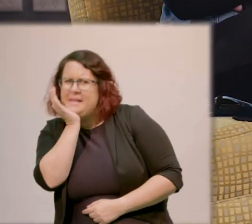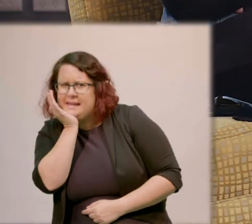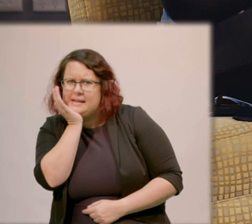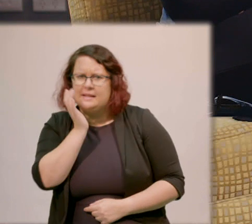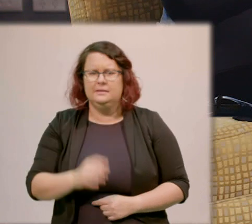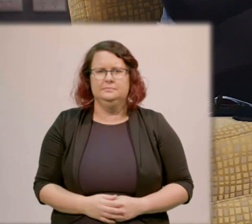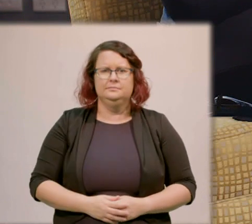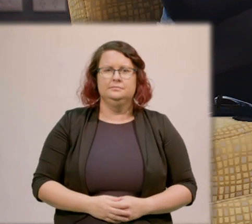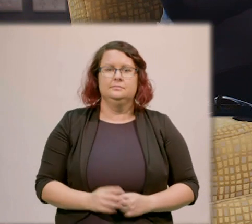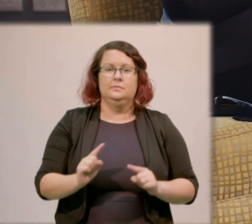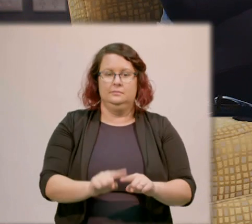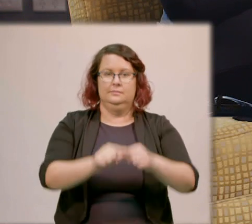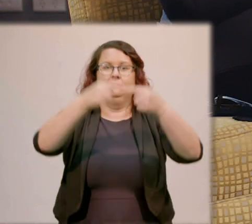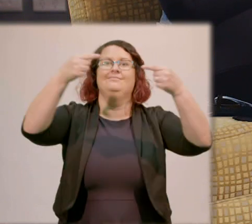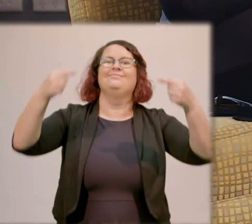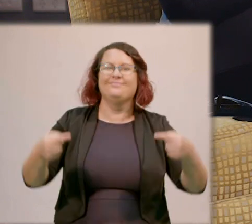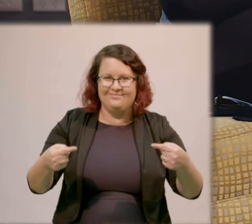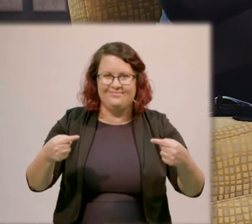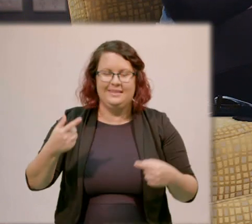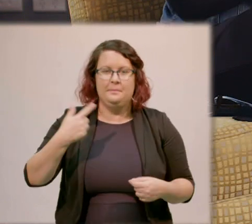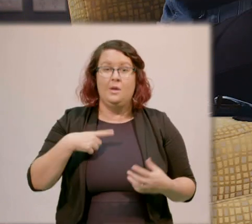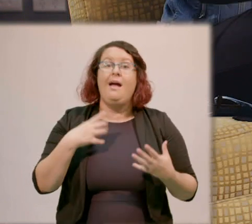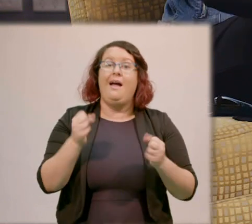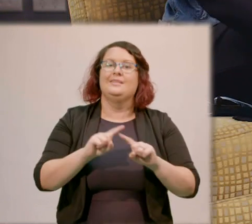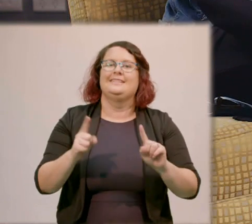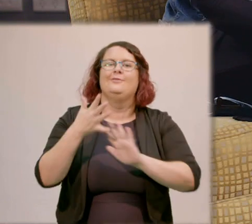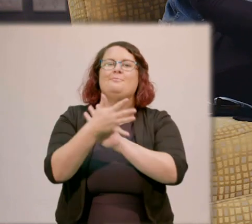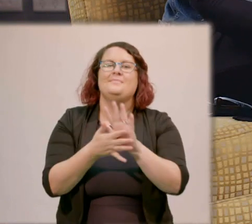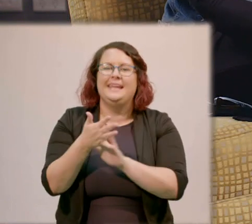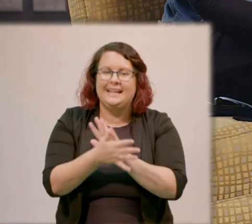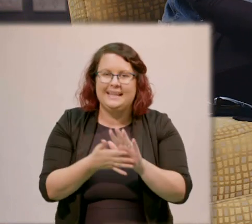The words 'kind' and 'mean' are antonyms, because they have opposite meanings.